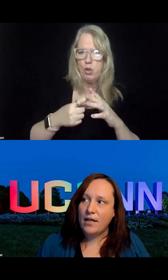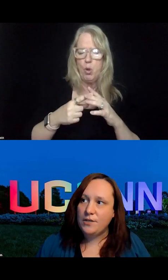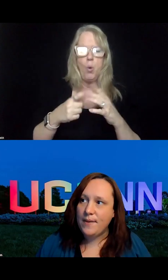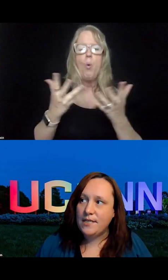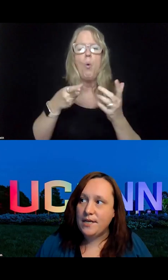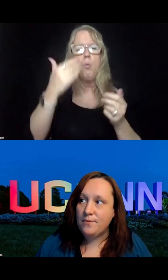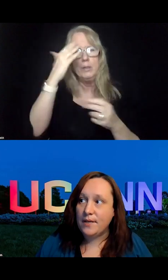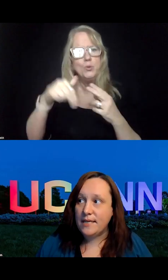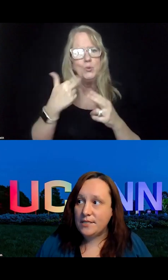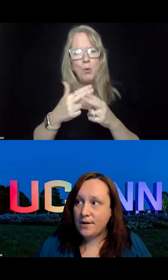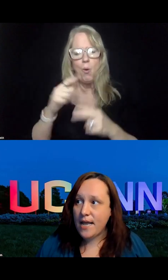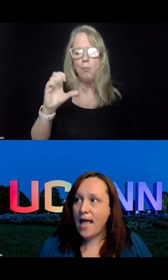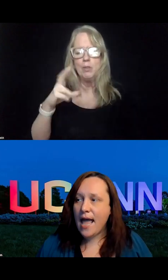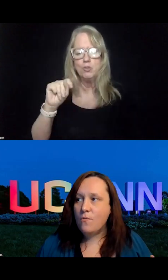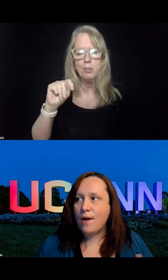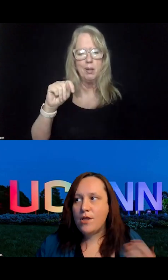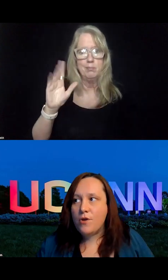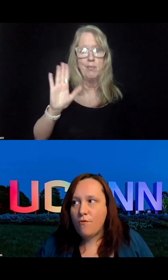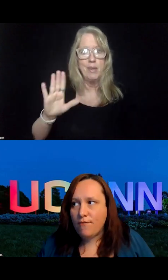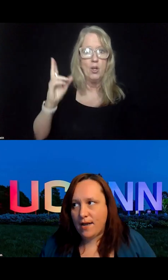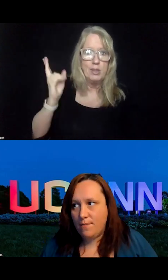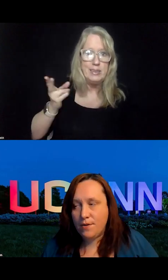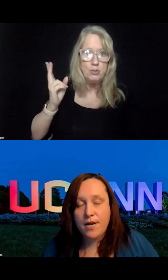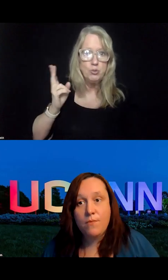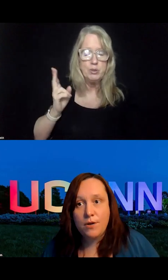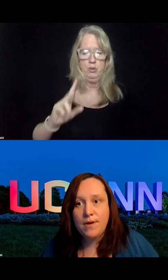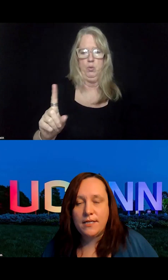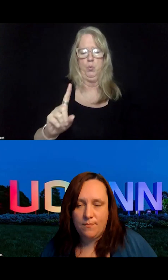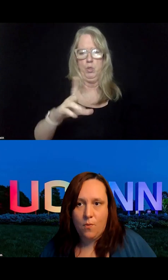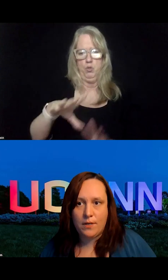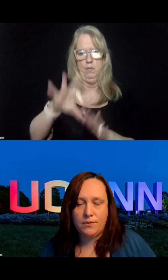LGBTQ HISTORY AND WHERE DO YOU GO WHEN YOU NEED SUPPORT?